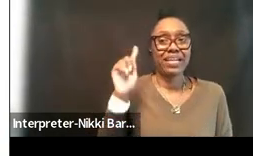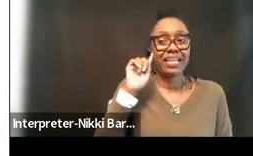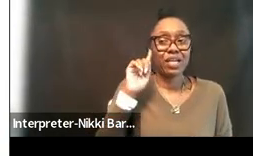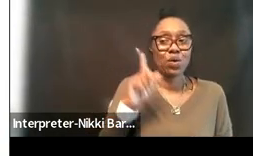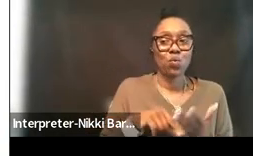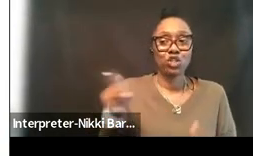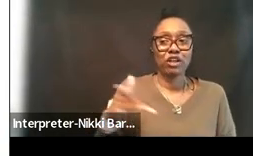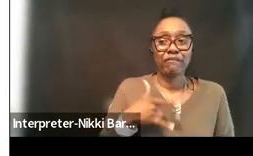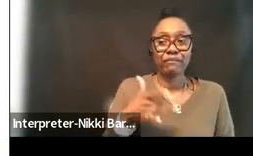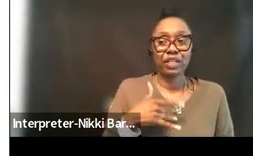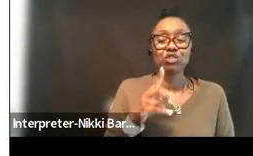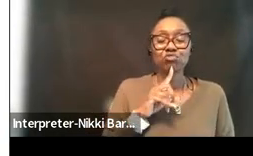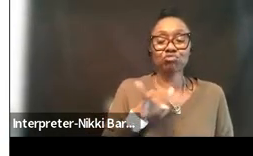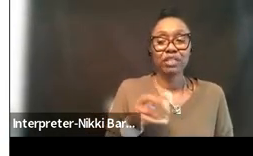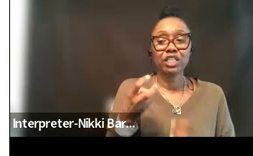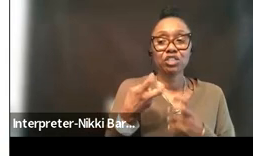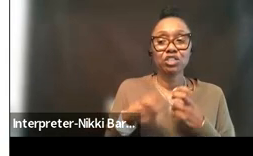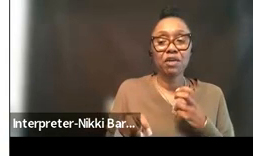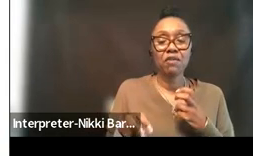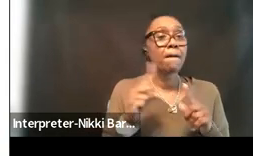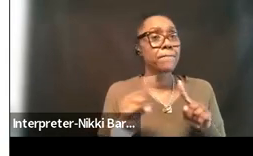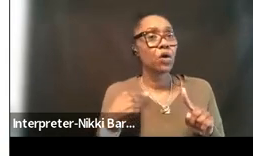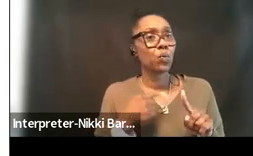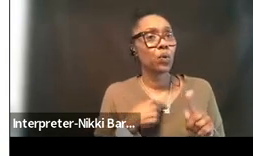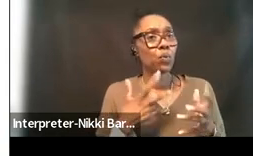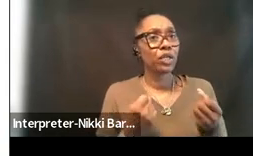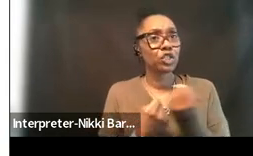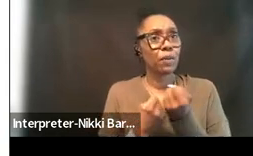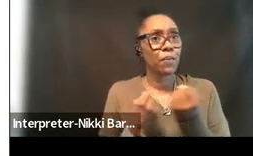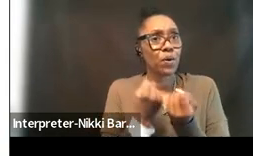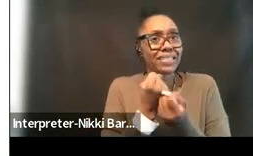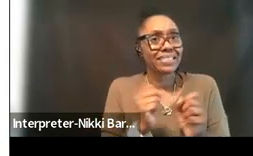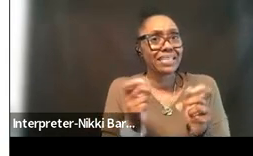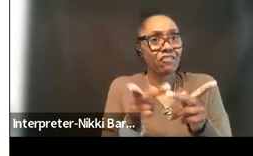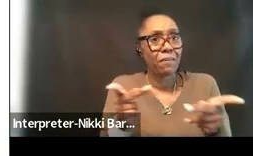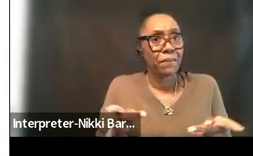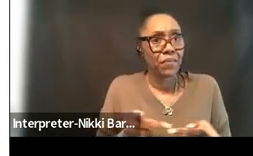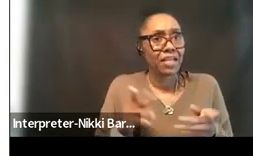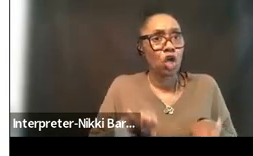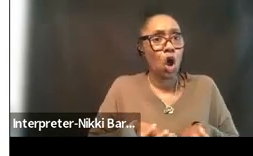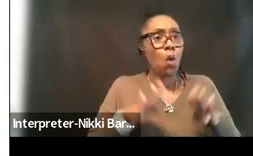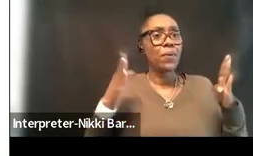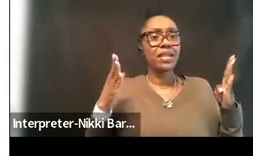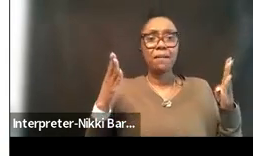When we really want to be that support and safe place where someone can open up completely about what they're going through.